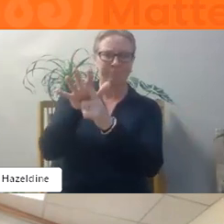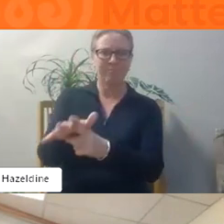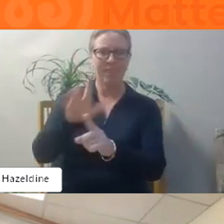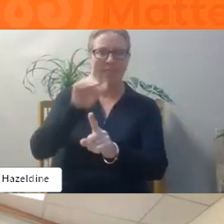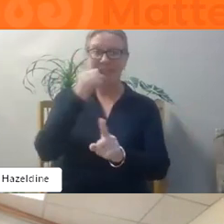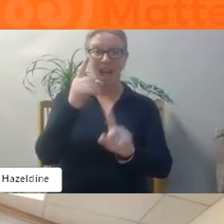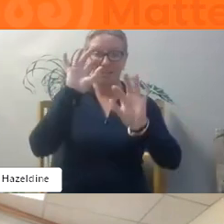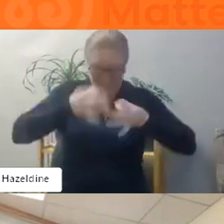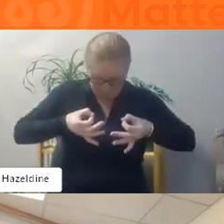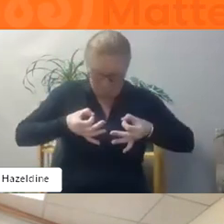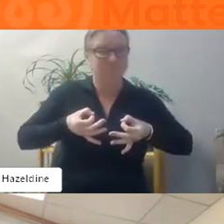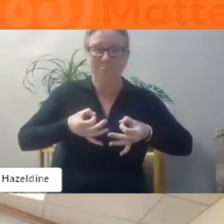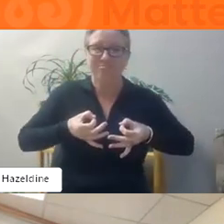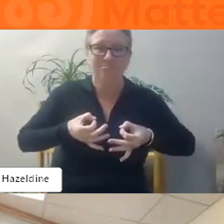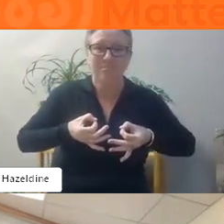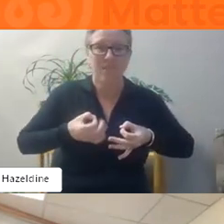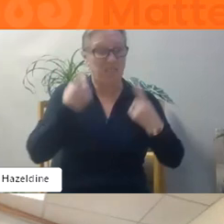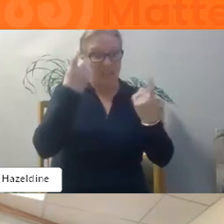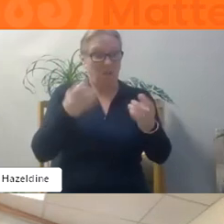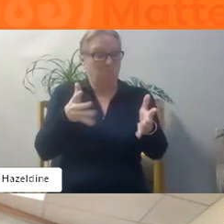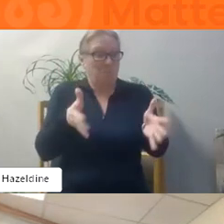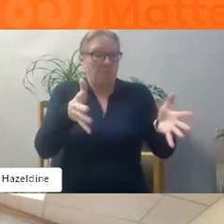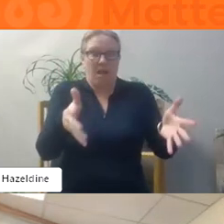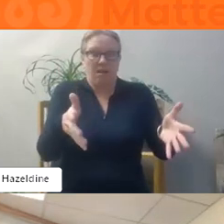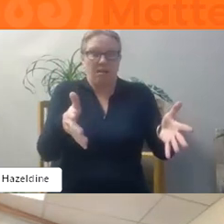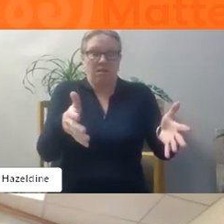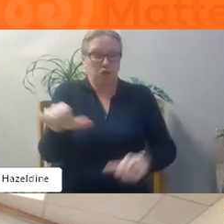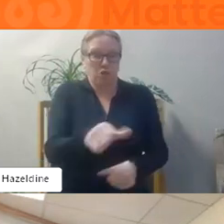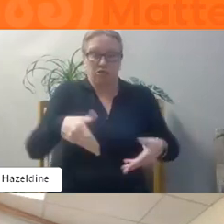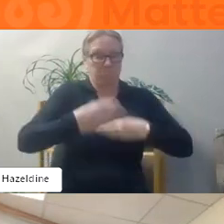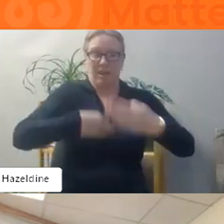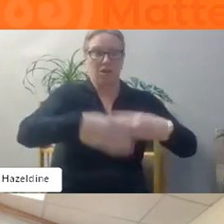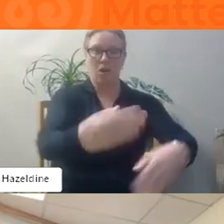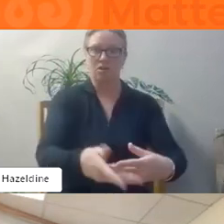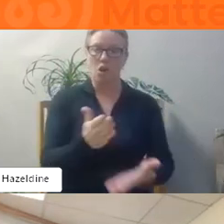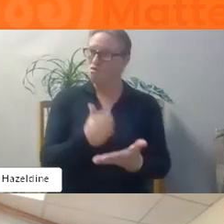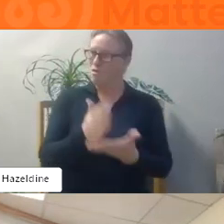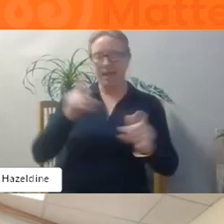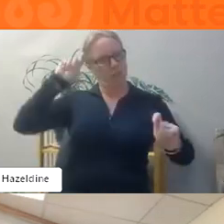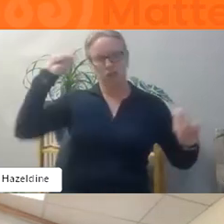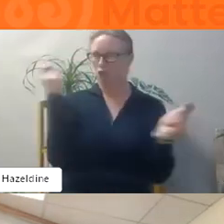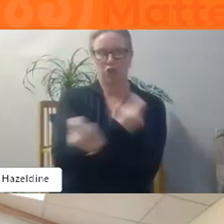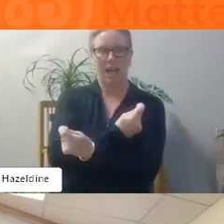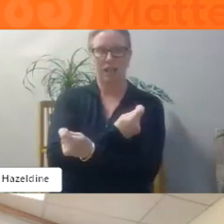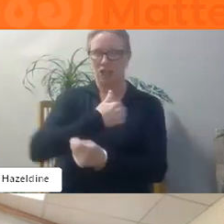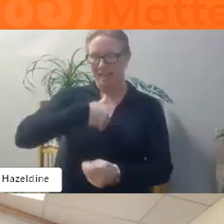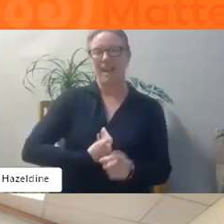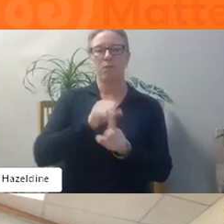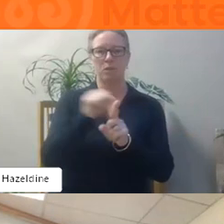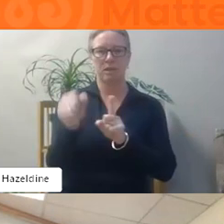what they're doing, they just think that's how it is. So it's a real mind shift that is necessary for society, not just for schools.